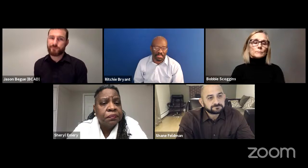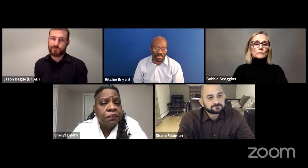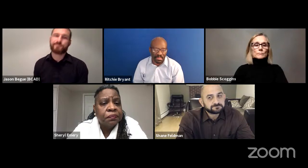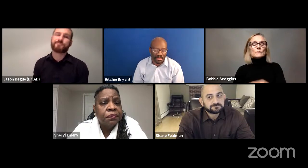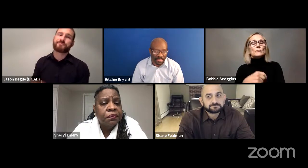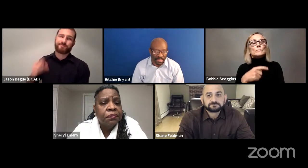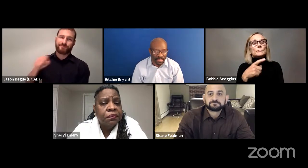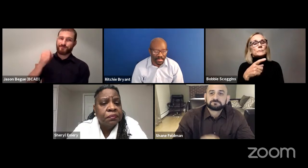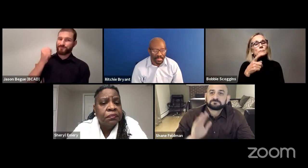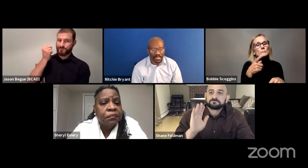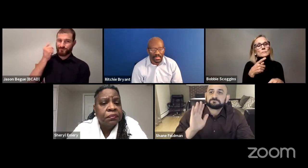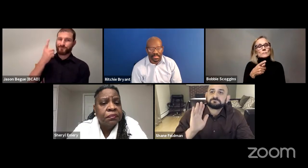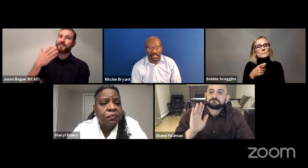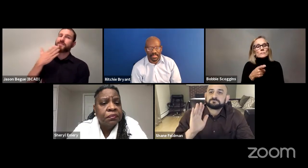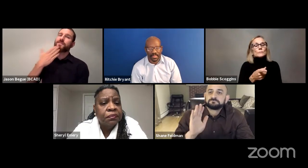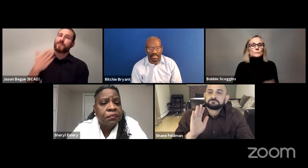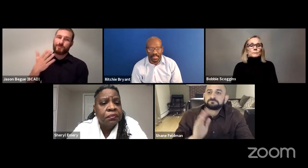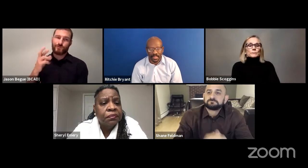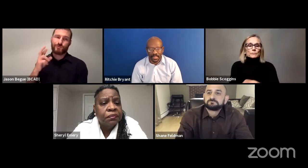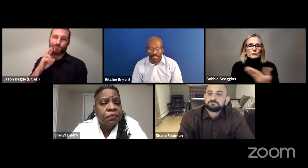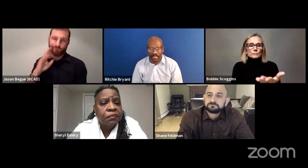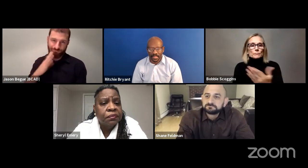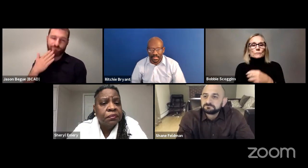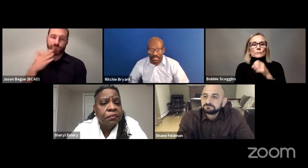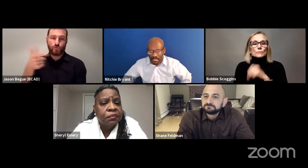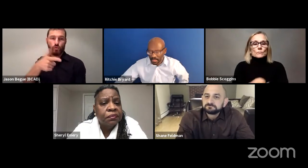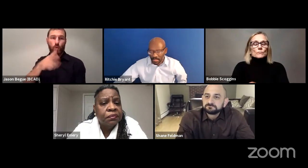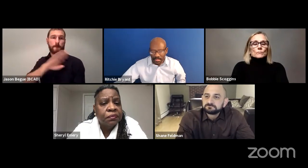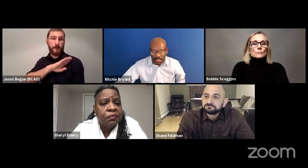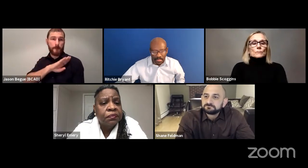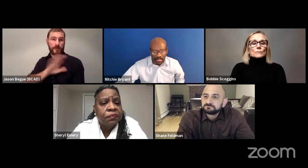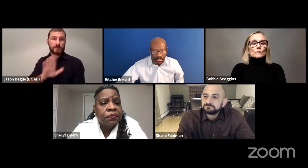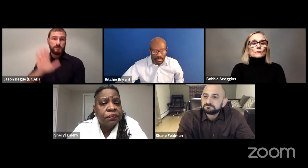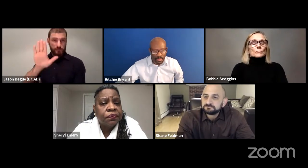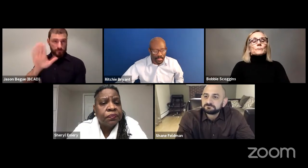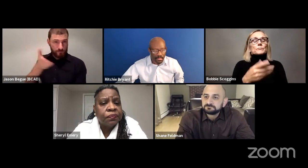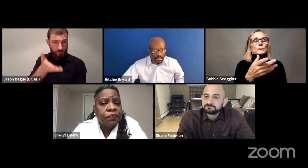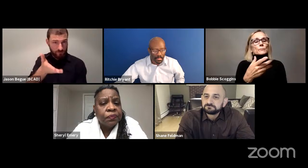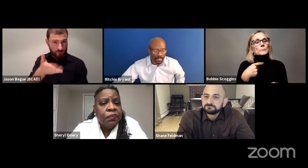and there's pros and cons to that. JASON BEGUE: Bobbie?